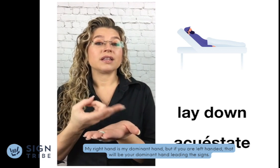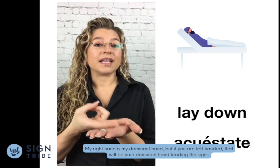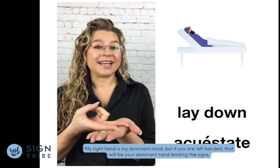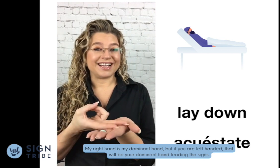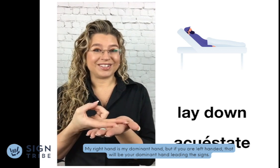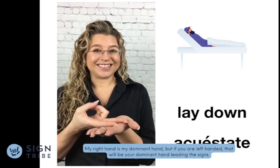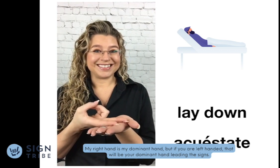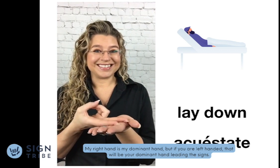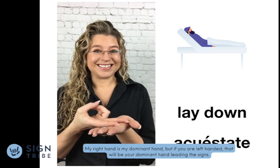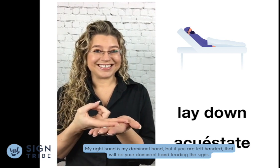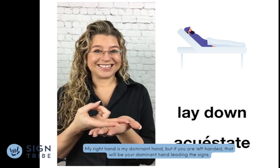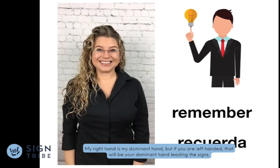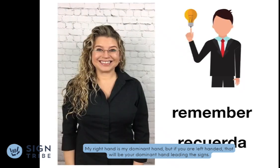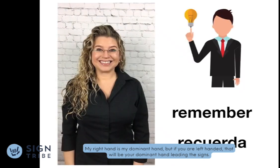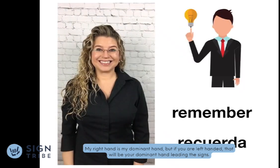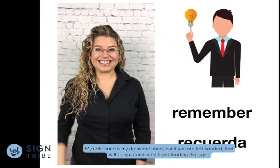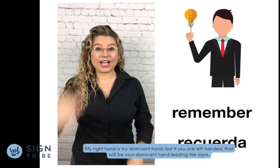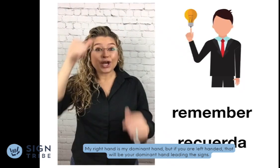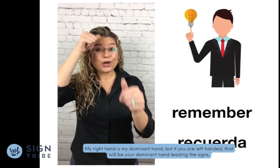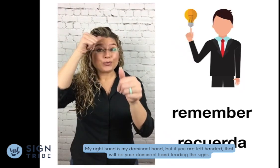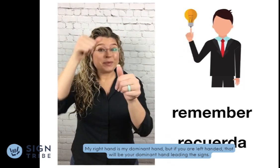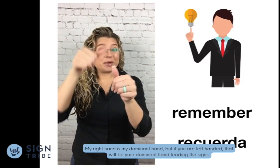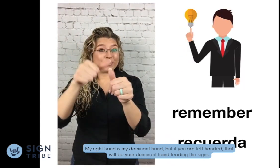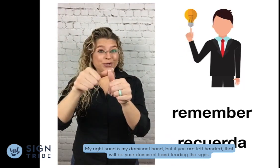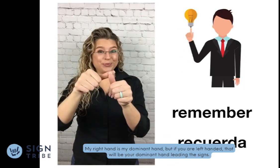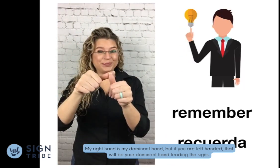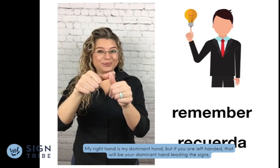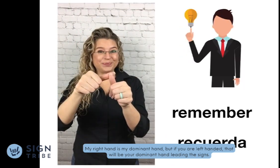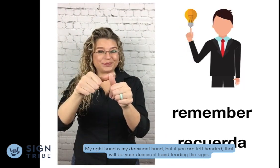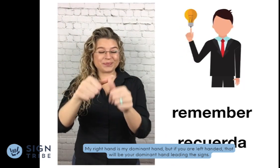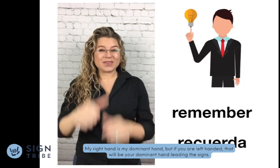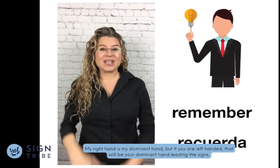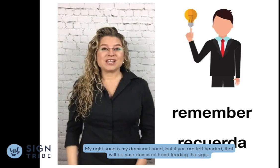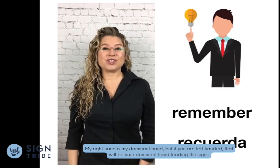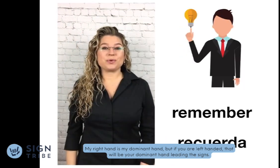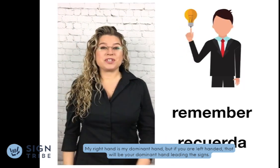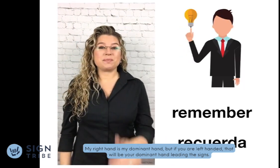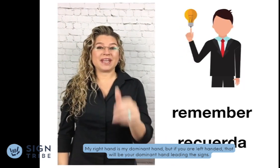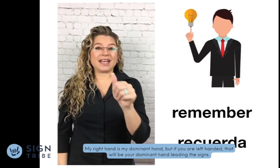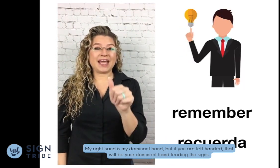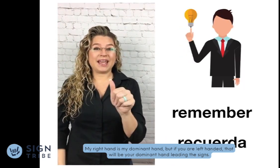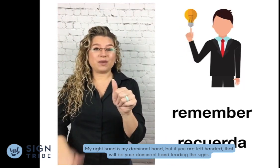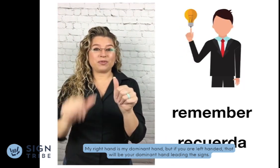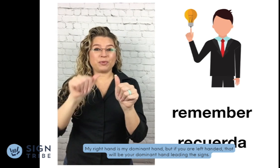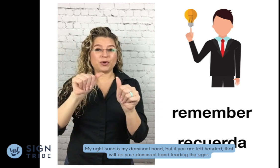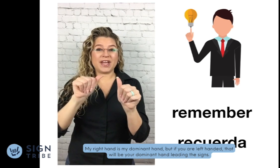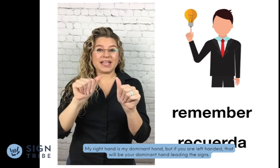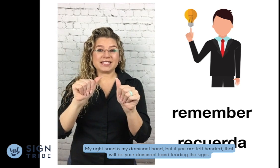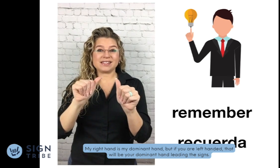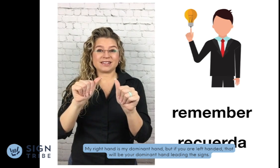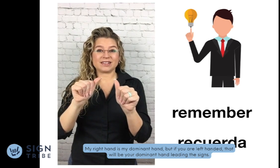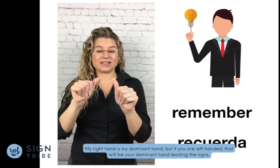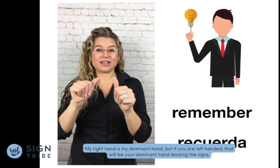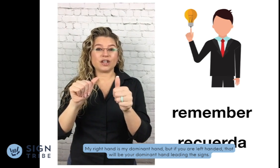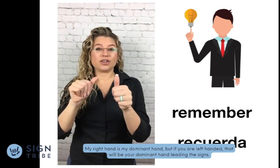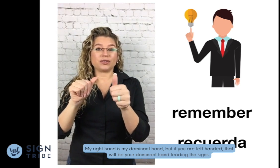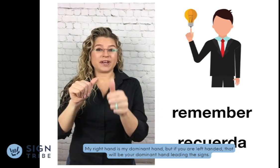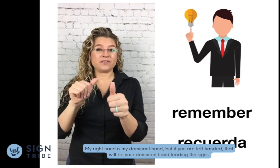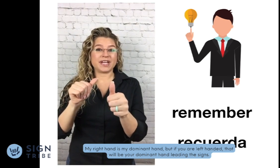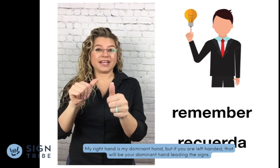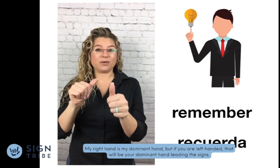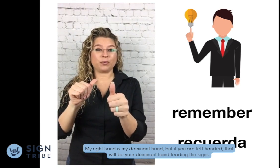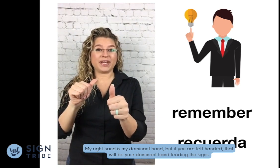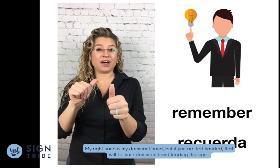Lay down. Remember, so you're going to make an A with both hands. Your left hand will be out in